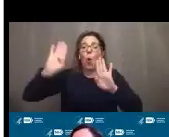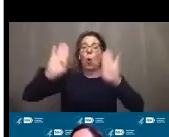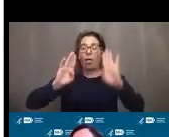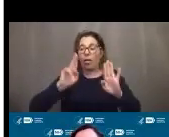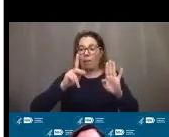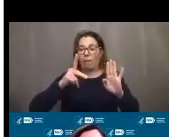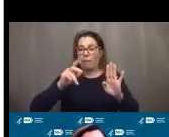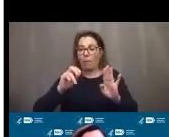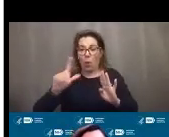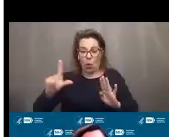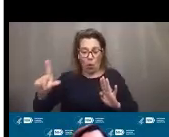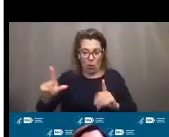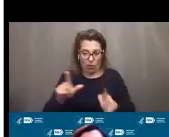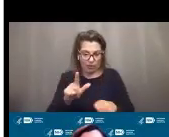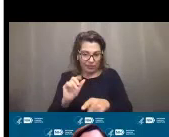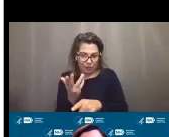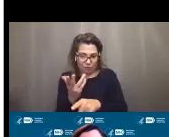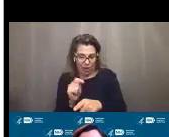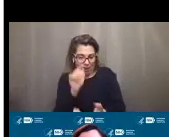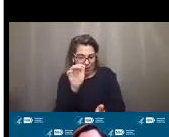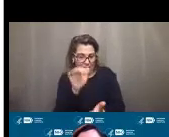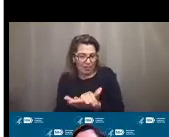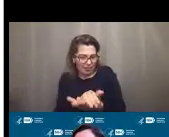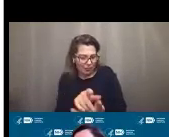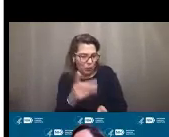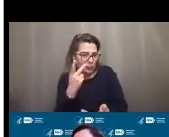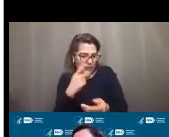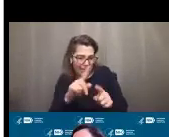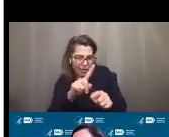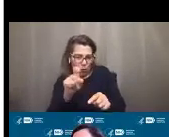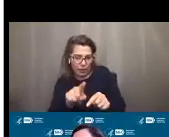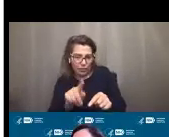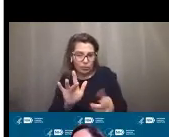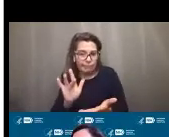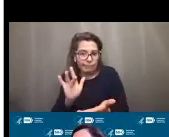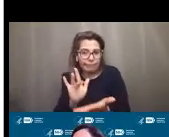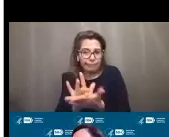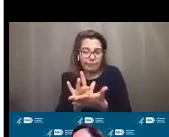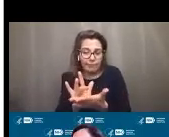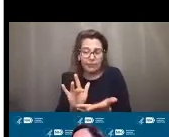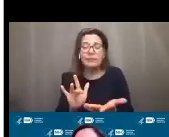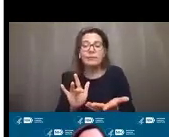we encourage you to be engaged and ask questions. To ask the presenter a question,